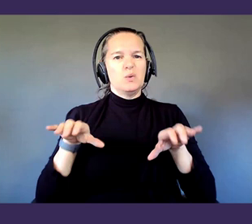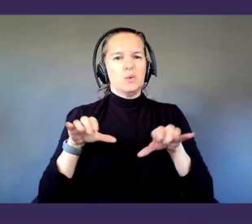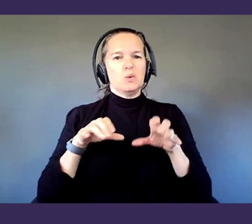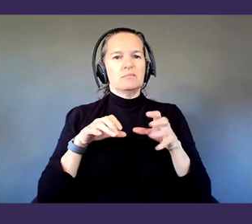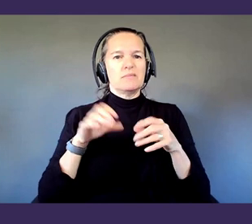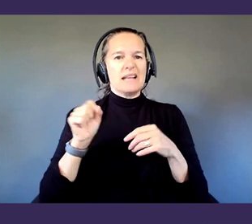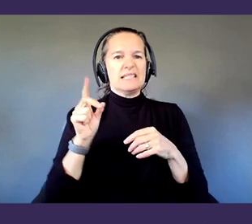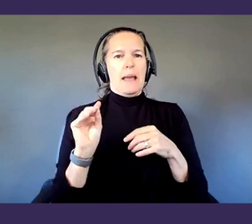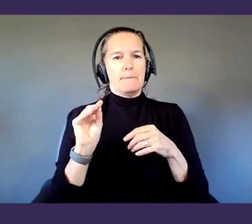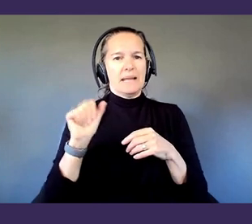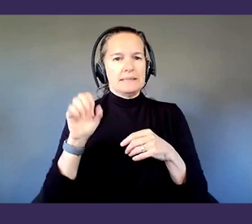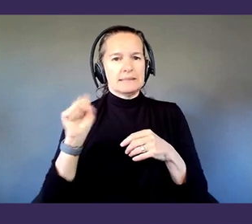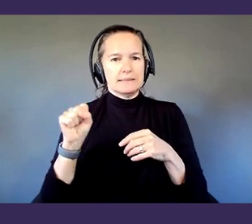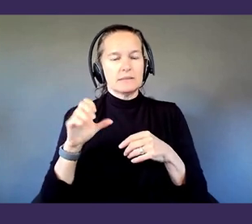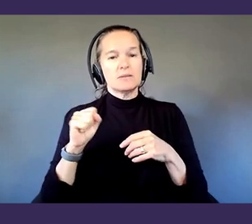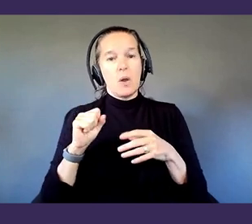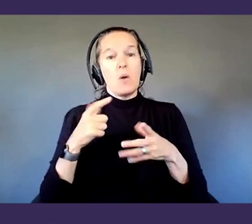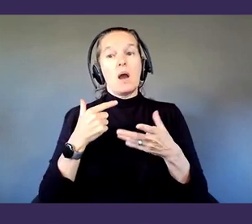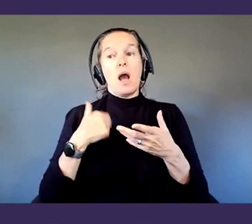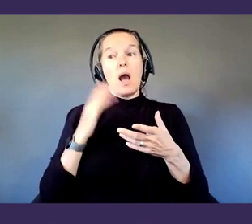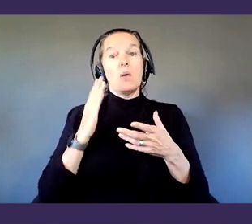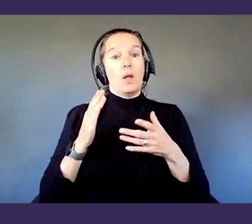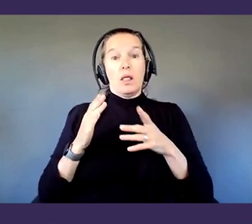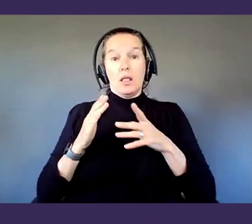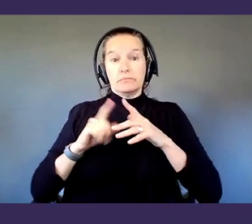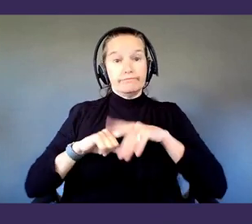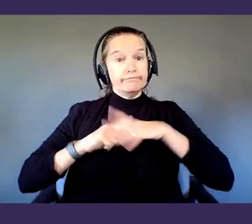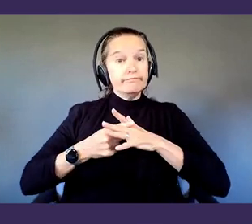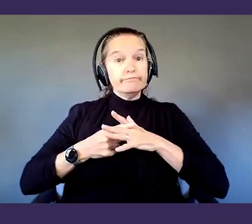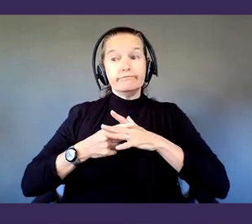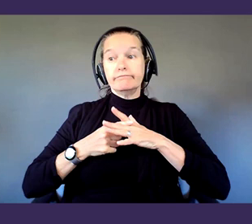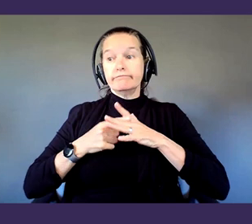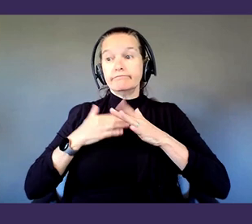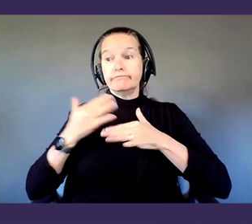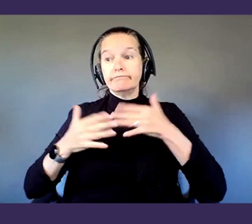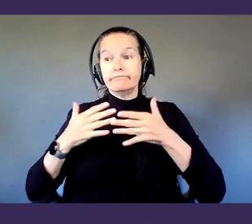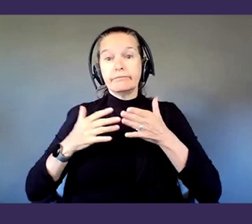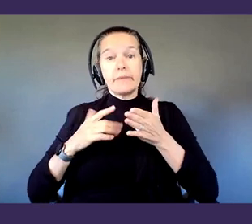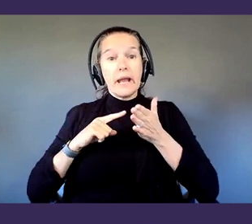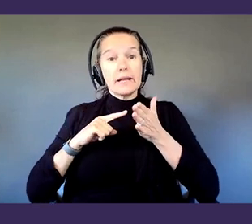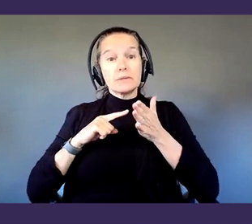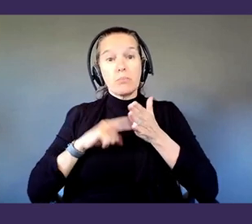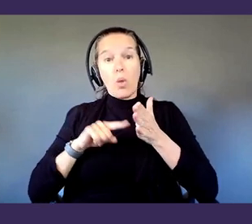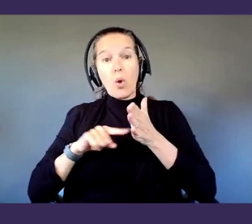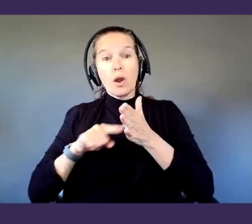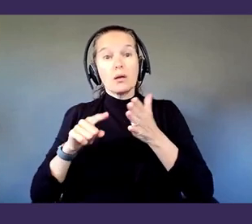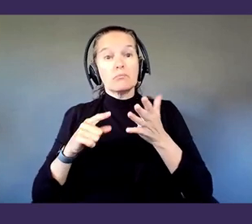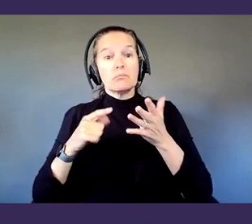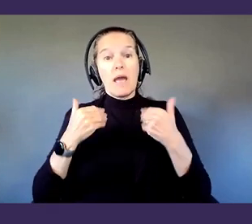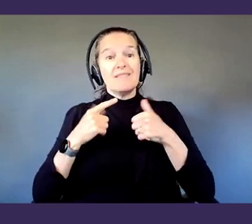And then we will go ahead and we will start to kind of explore what, we'll have an initial call.